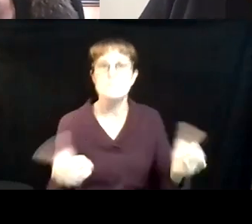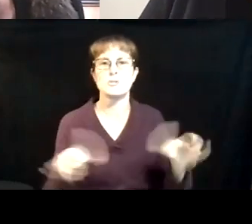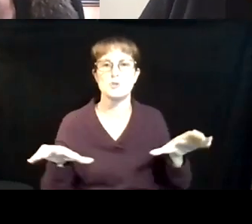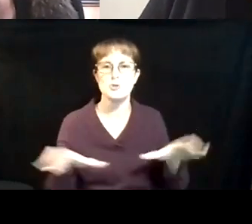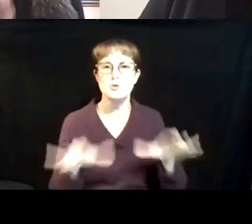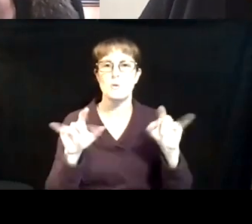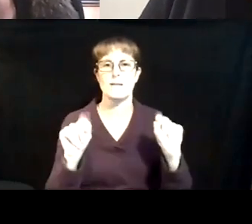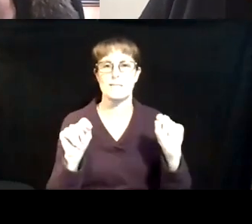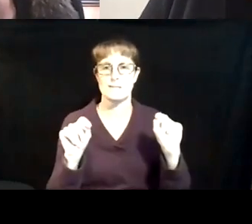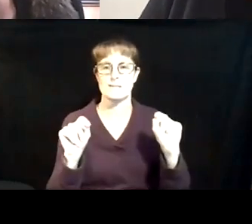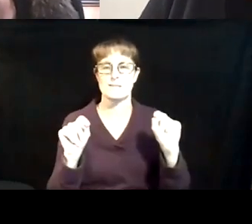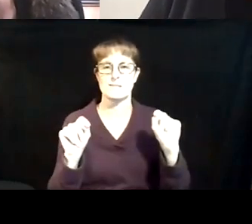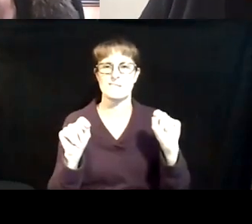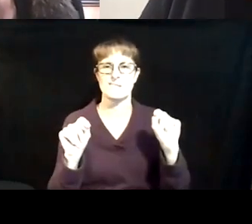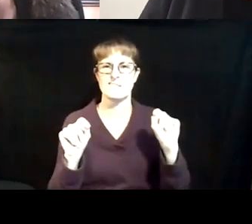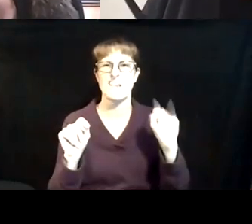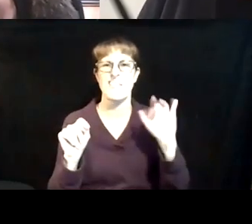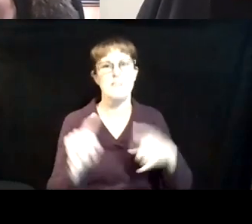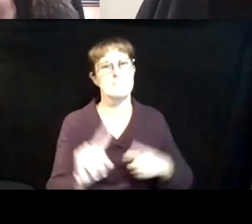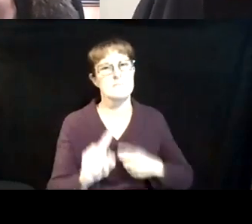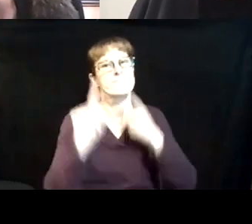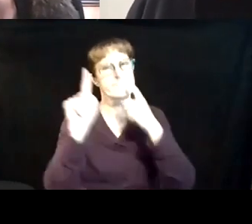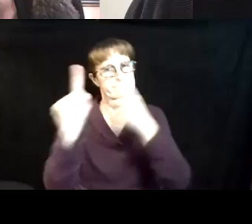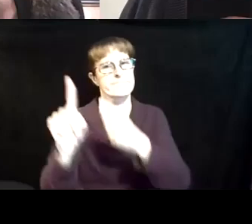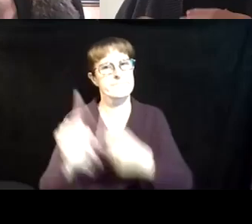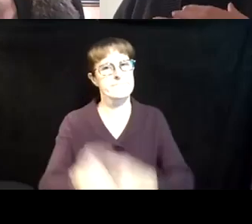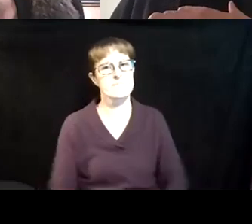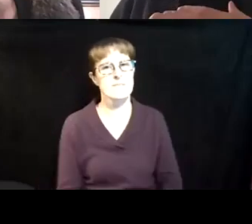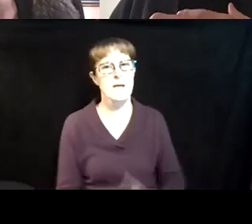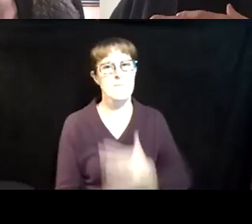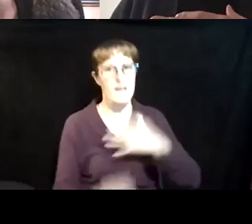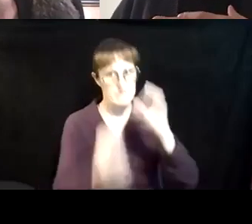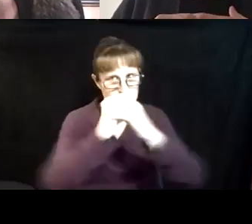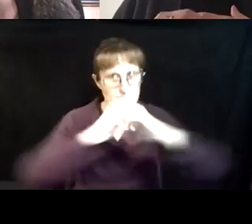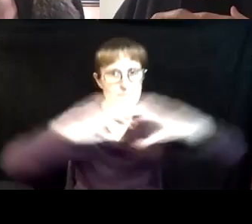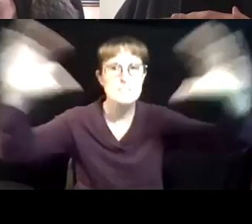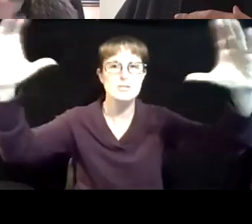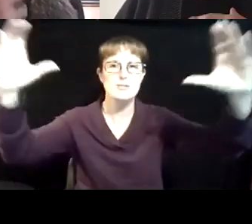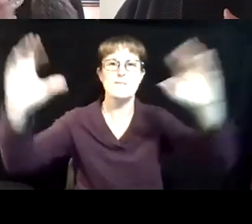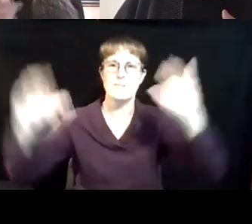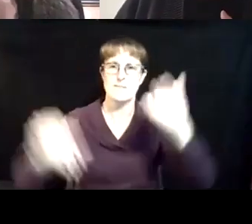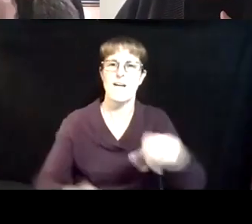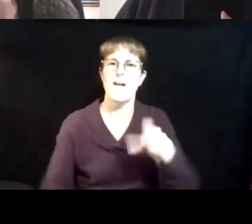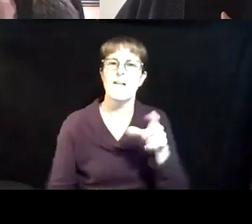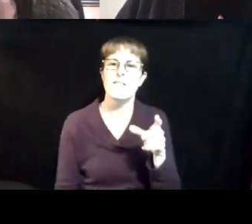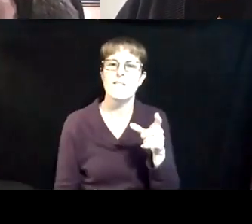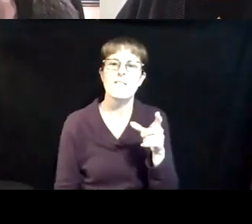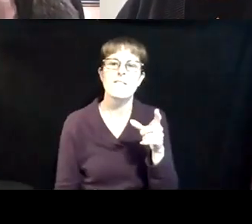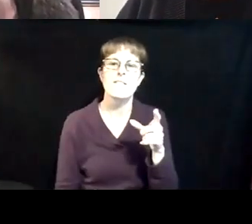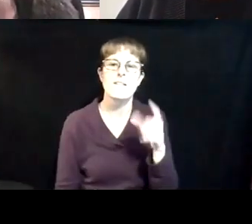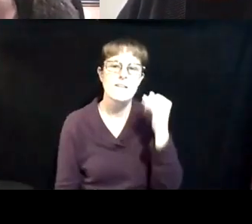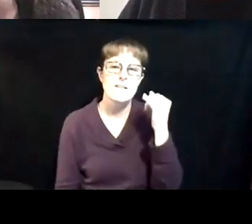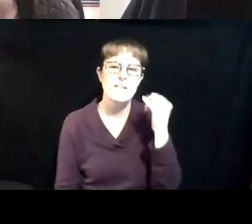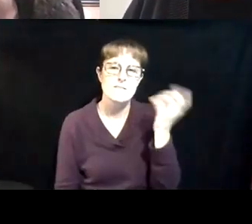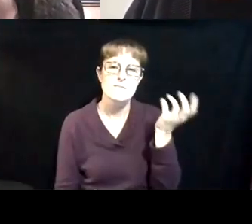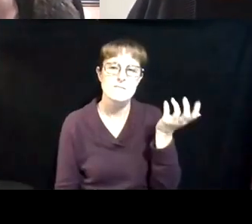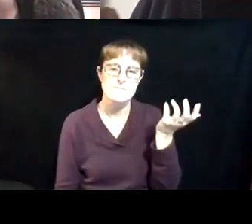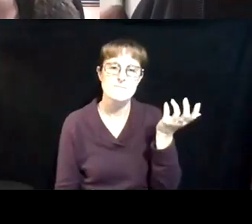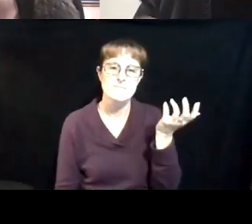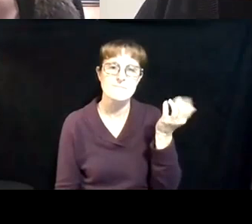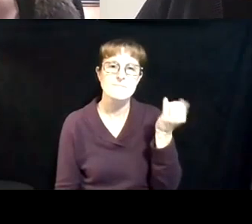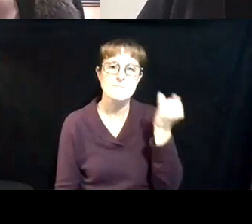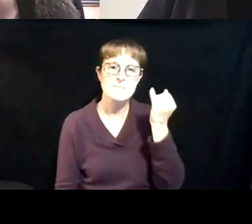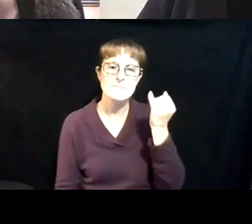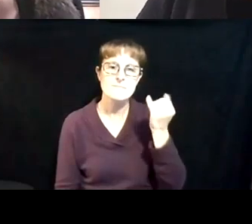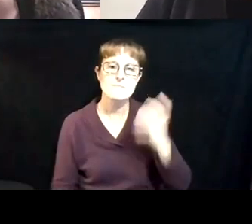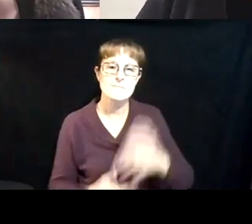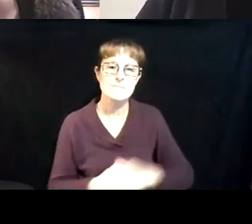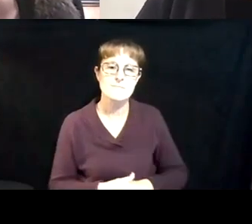I think certainly the more that we can thrust into the spotlight, people's